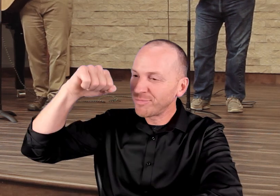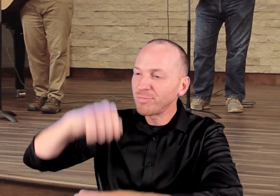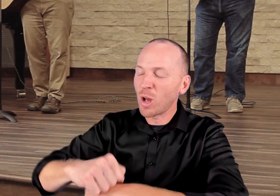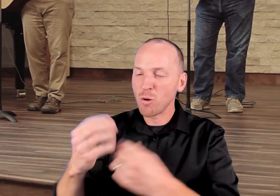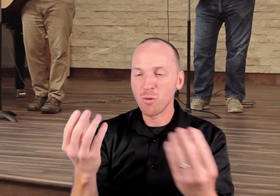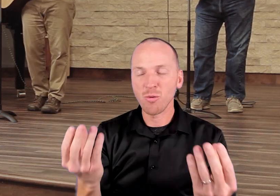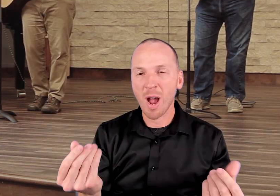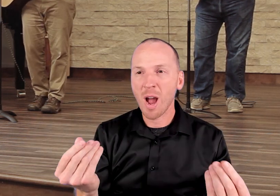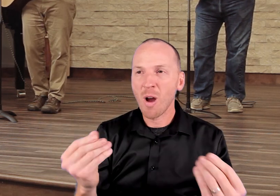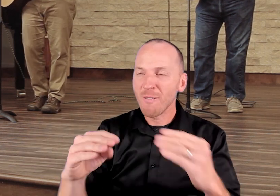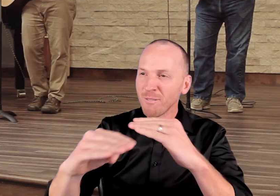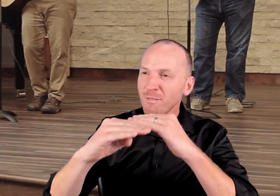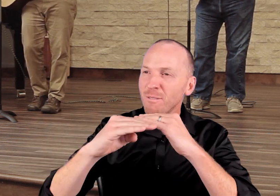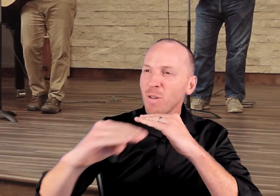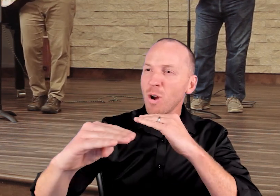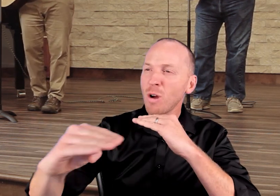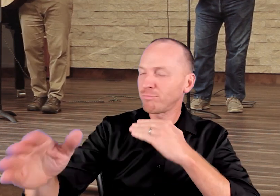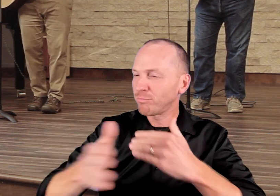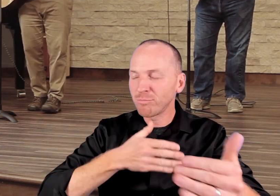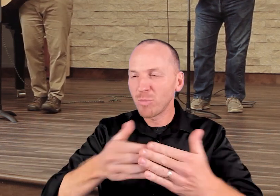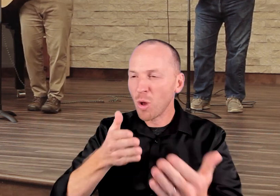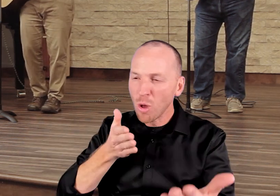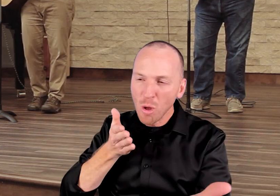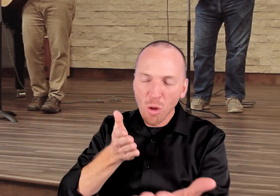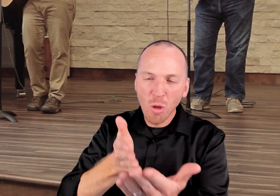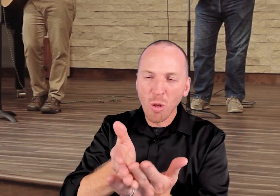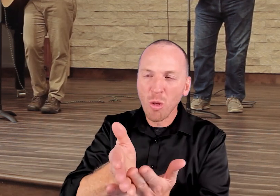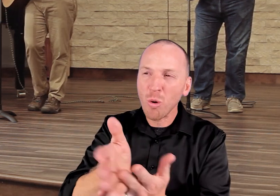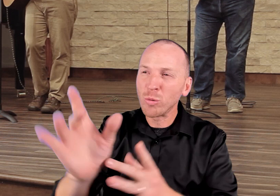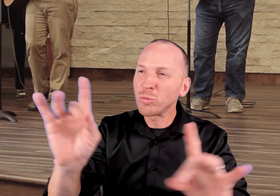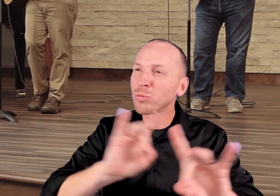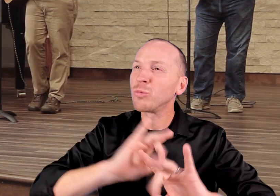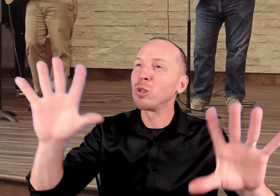Firm through the fiercest drought and storm.